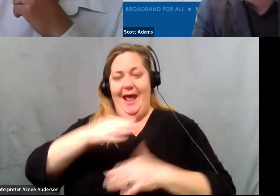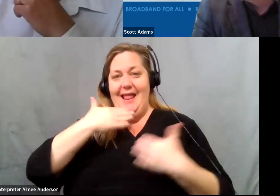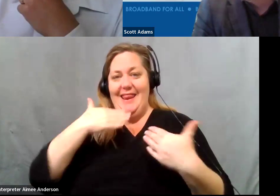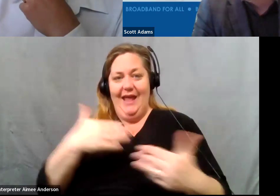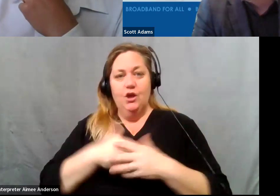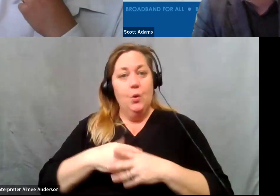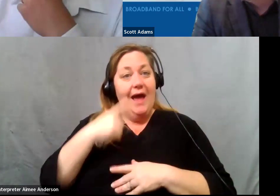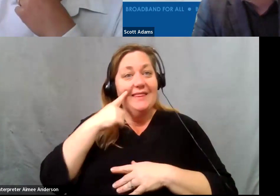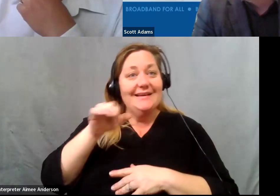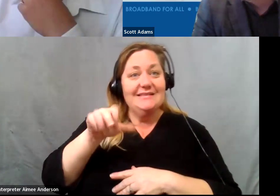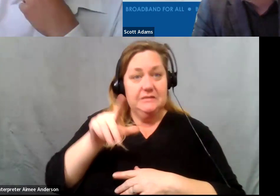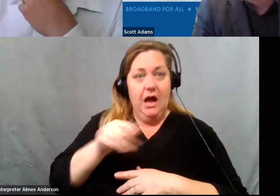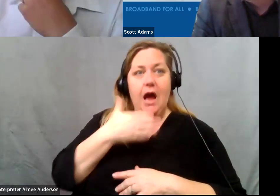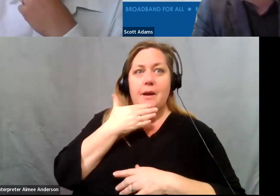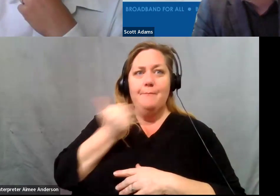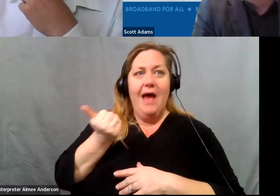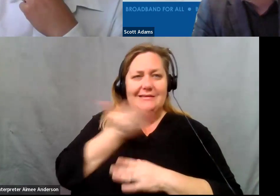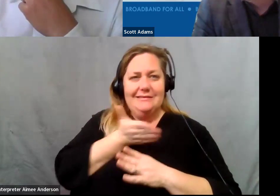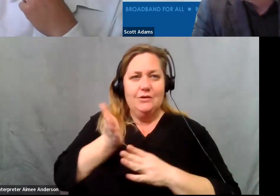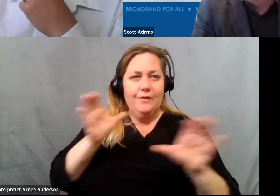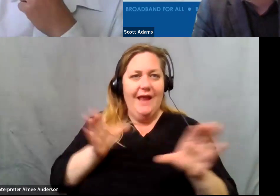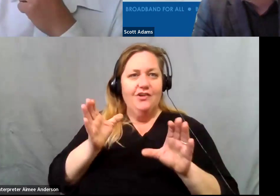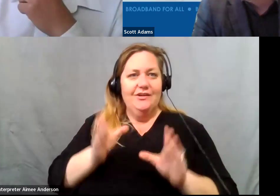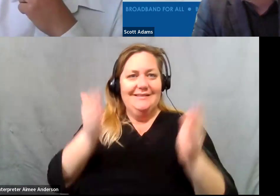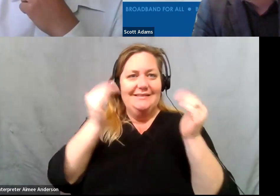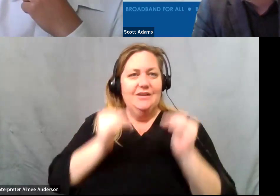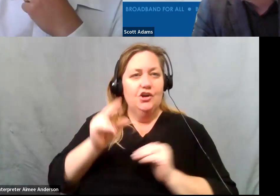I think Scott best course of action is to go now into the notice of funding presentation